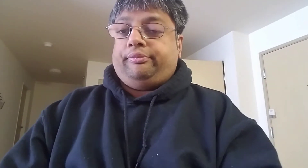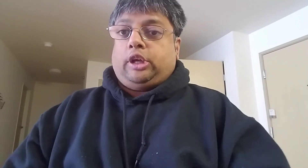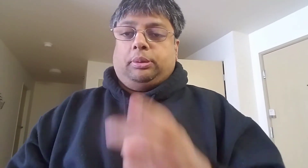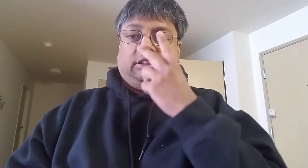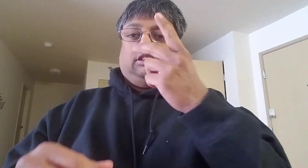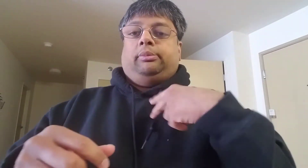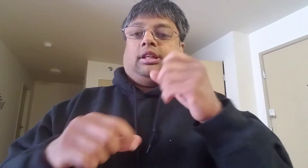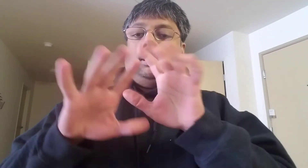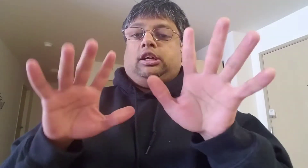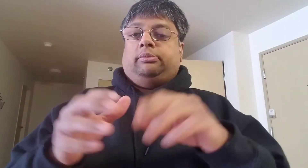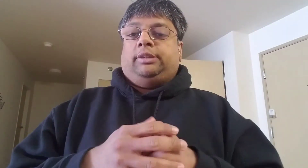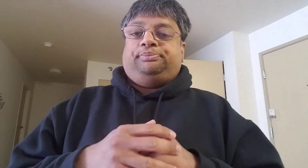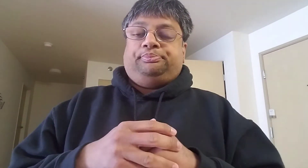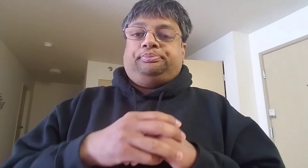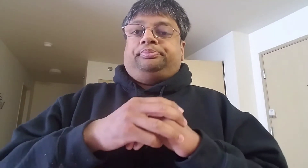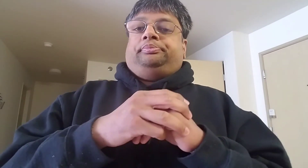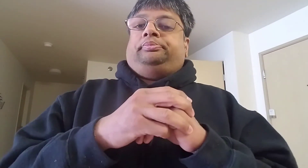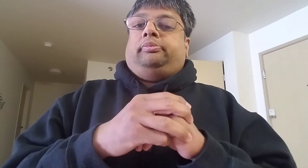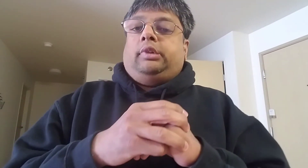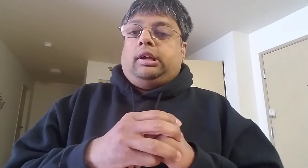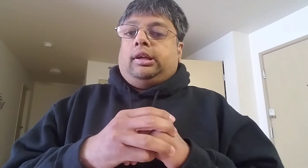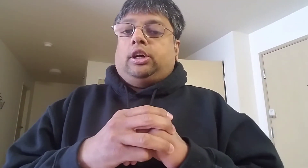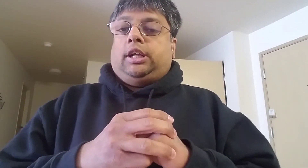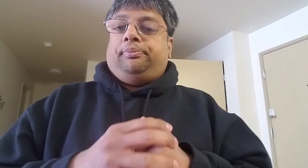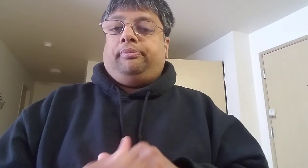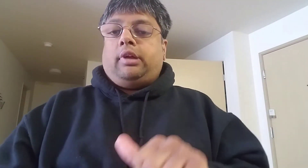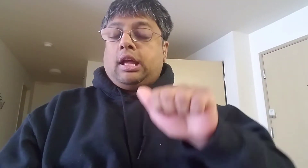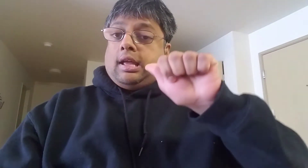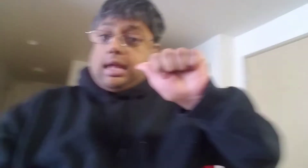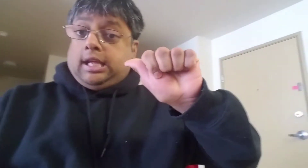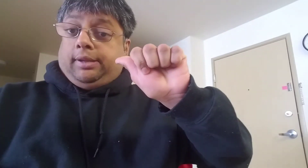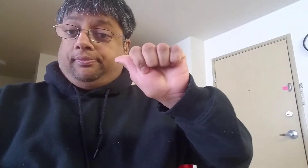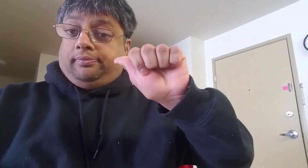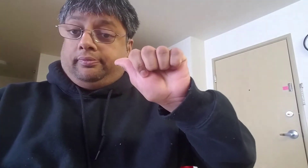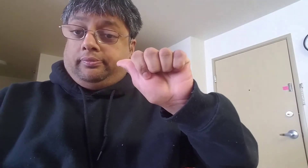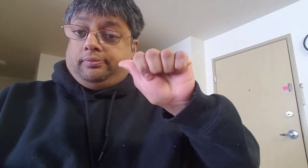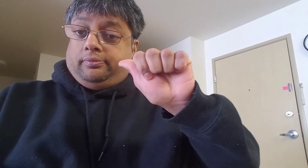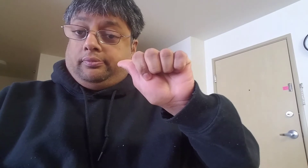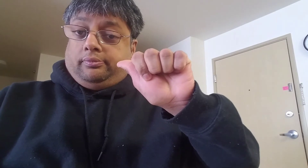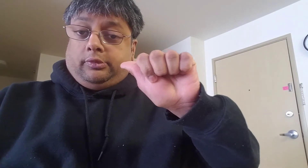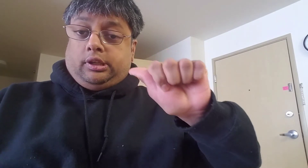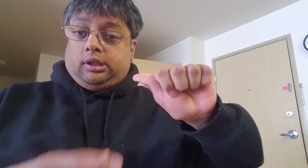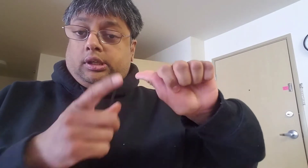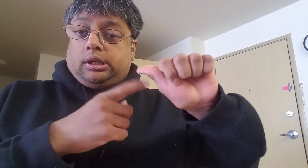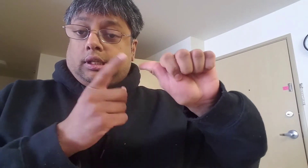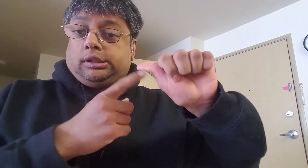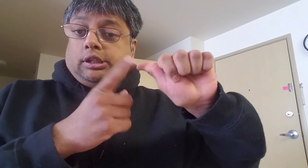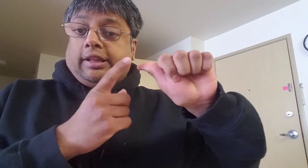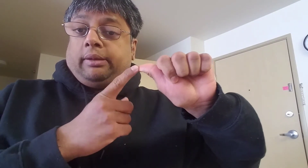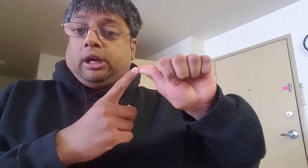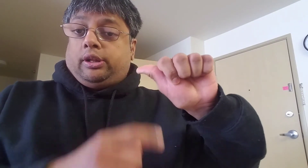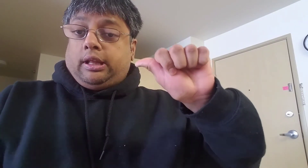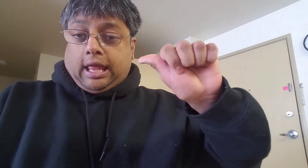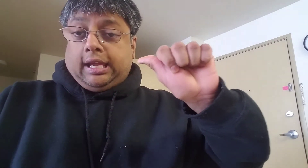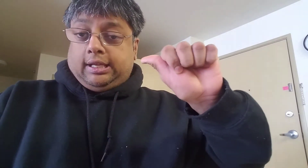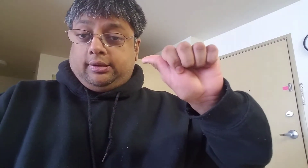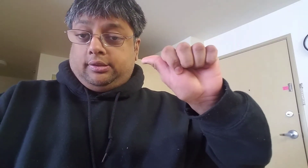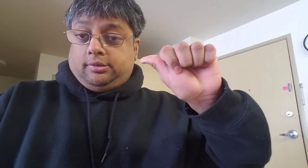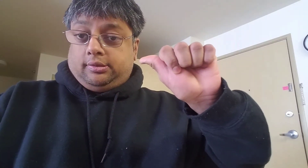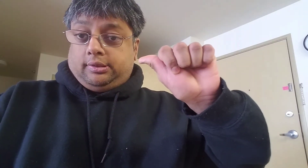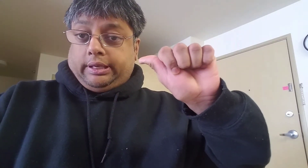Can you see me clearly? (Signing the letter "A") [stick your thumb out with the fist]